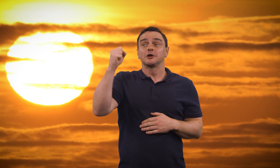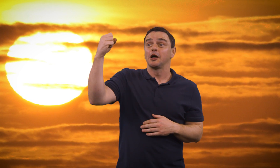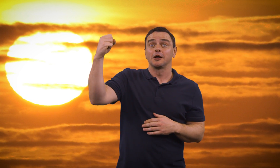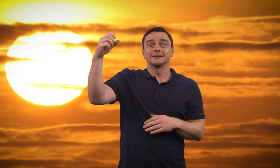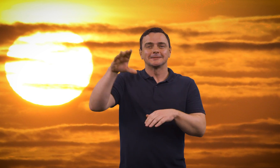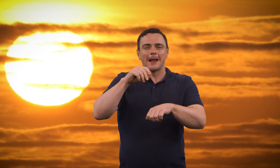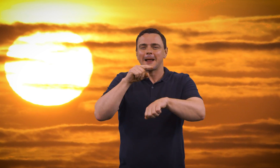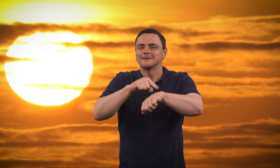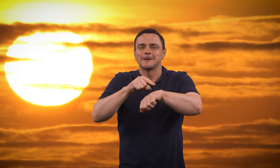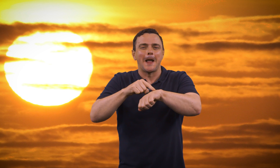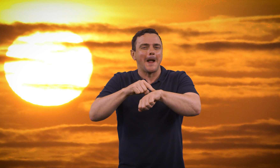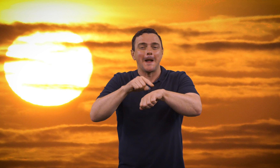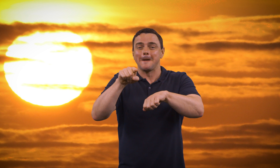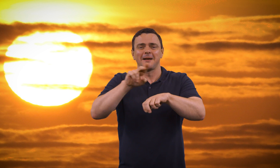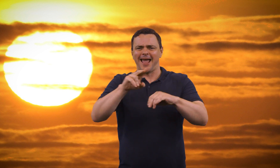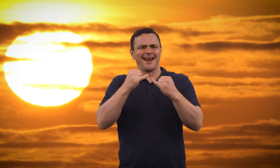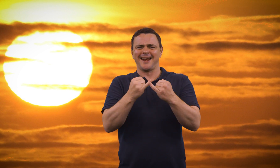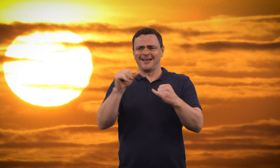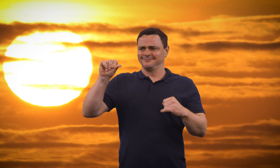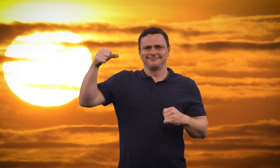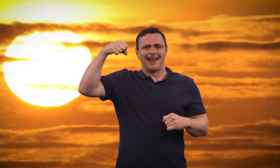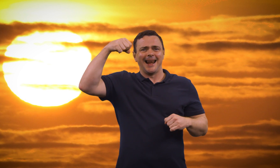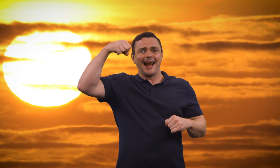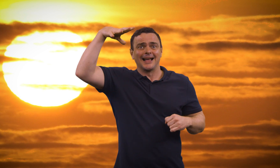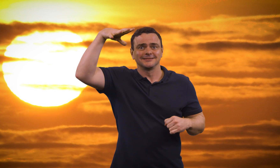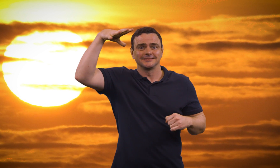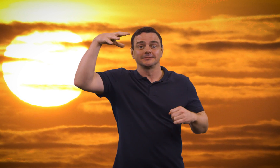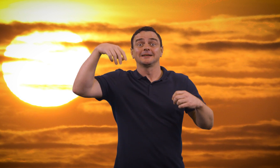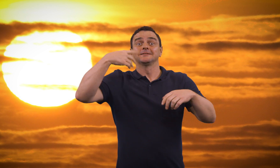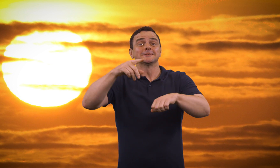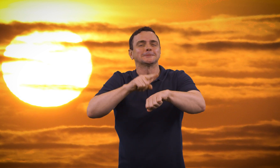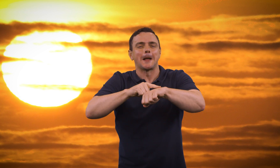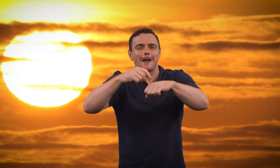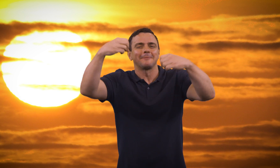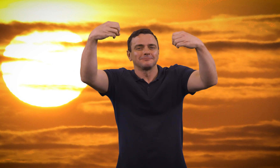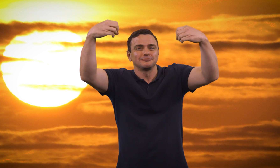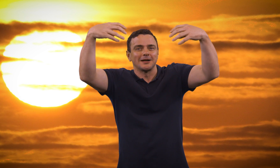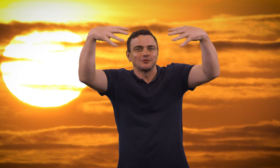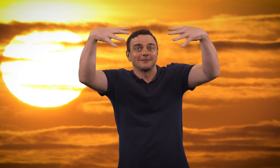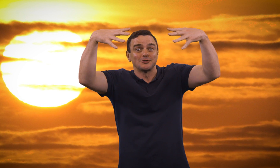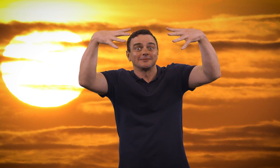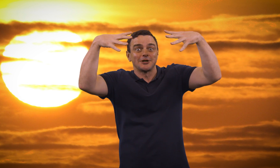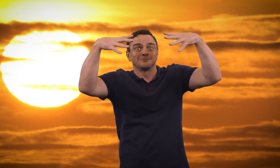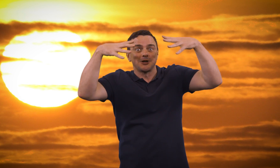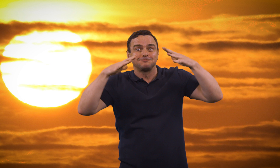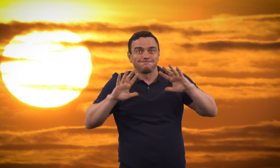But that light takes time to get here. It's not instant, like switching on a lamp. The light shining from the sun